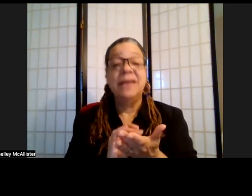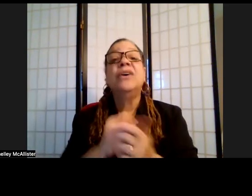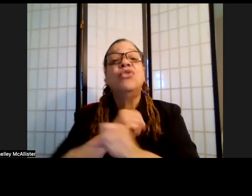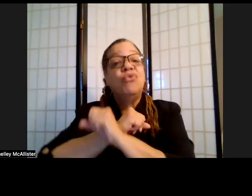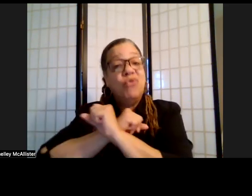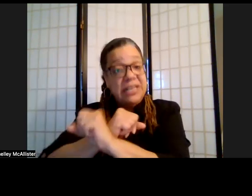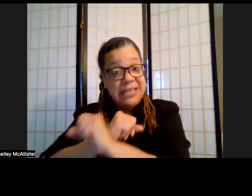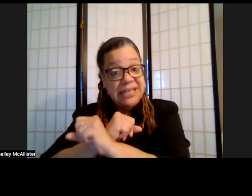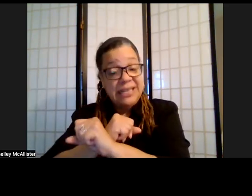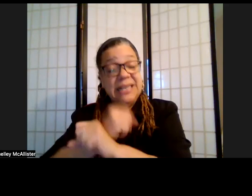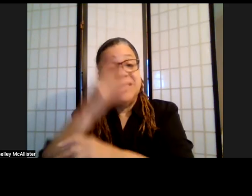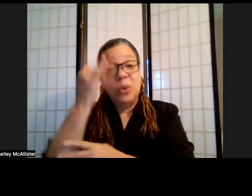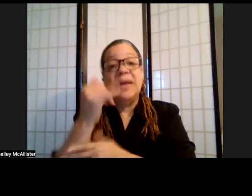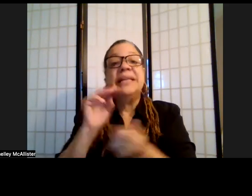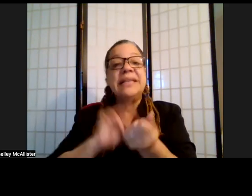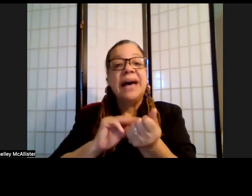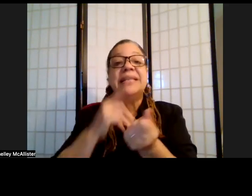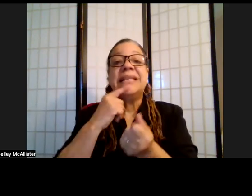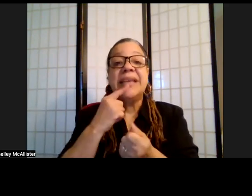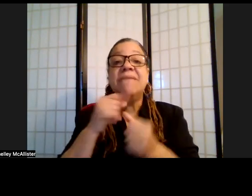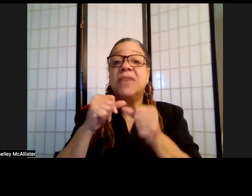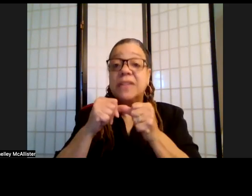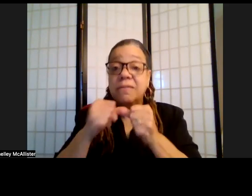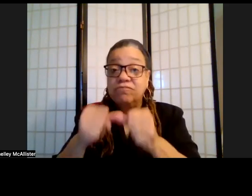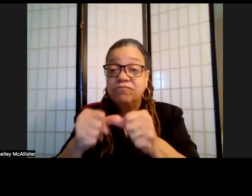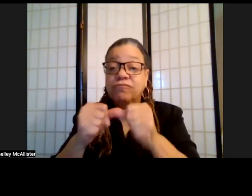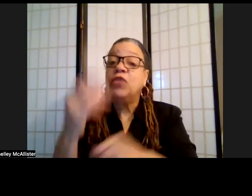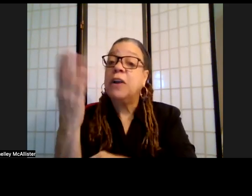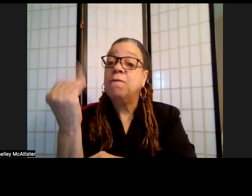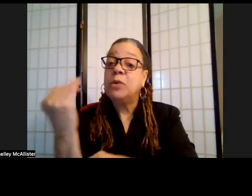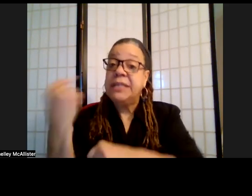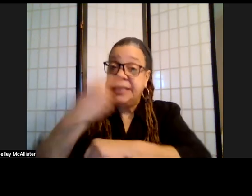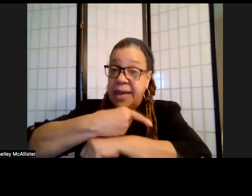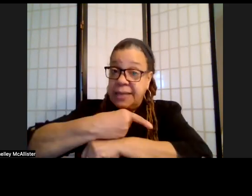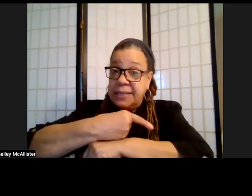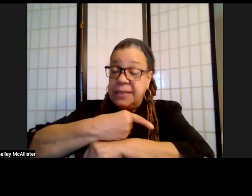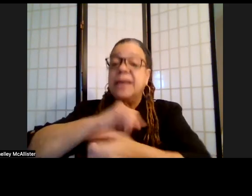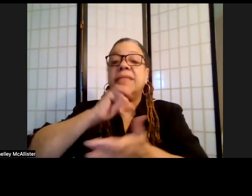doctors insist that the patients take their drugs for the entire prescribed period. That is why Kulthum's doctor was irate--